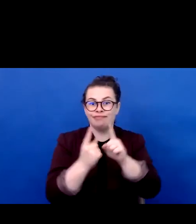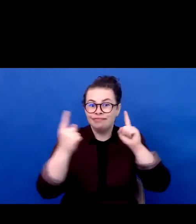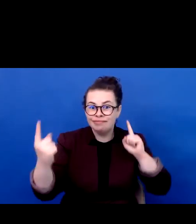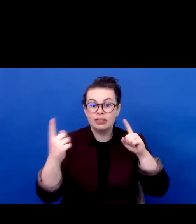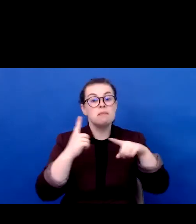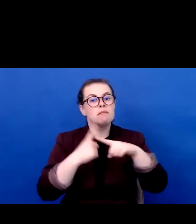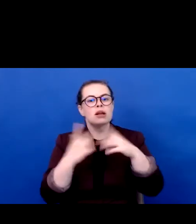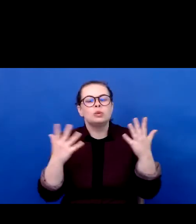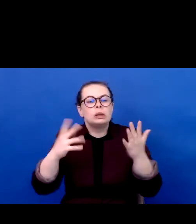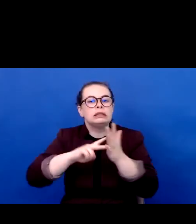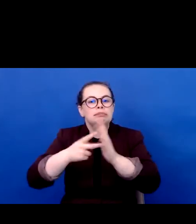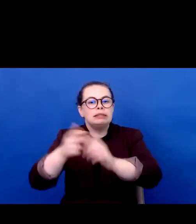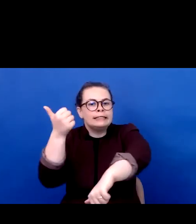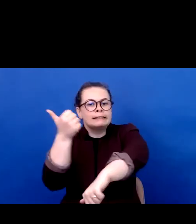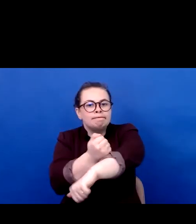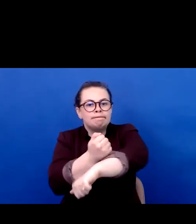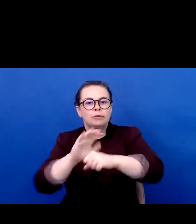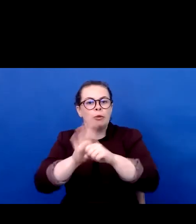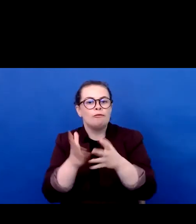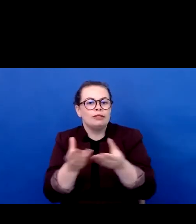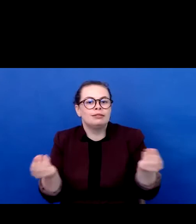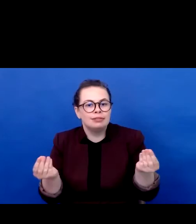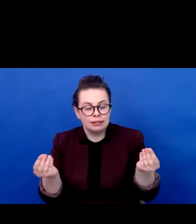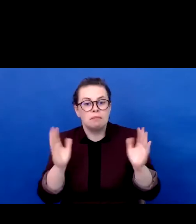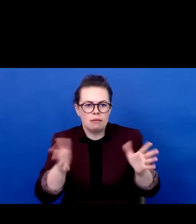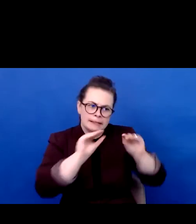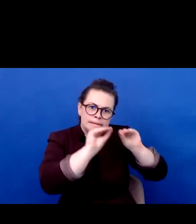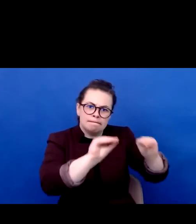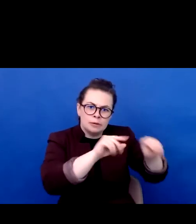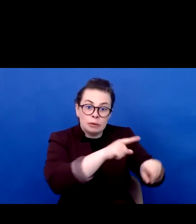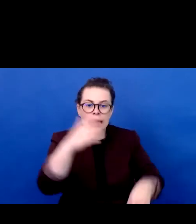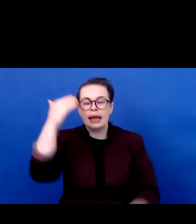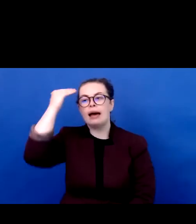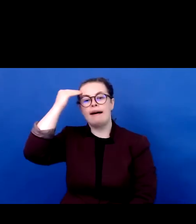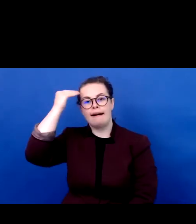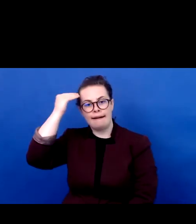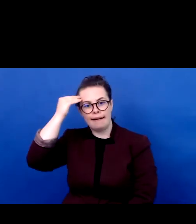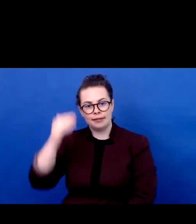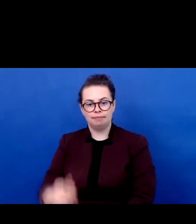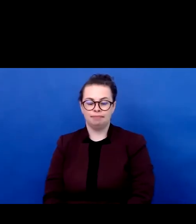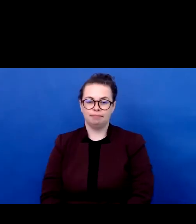build resilient and inclusive society during dependency women and children with disability